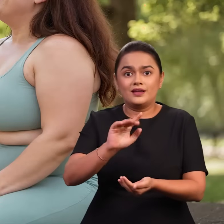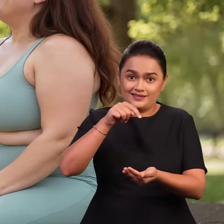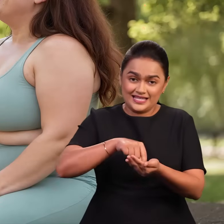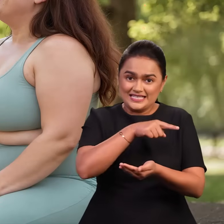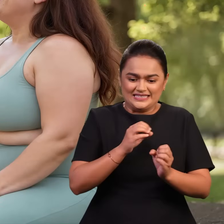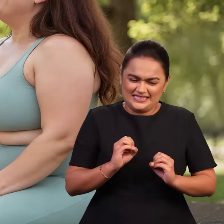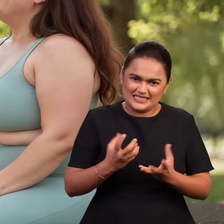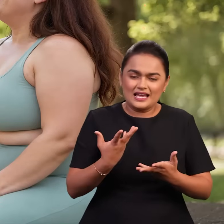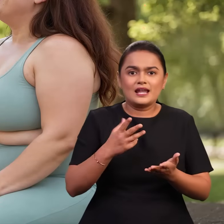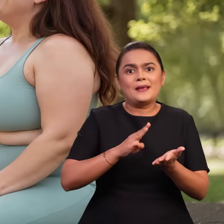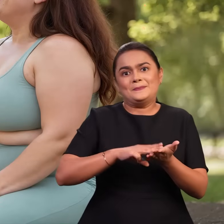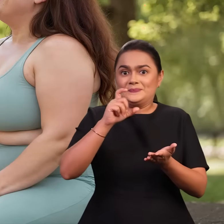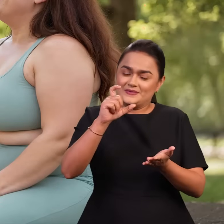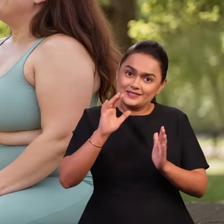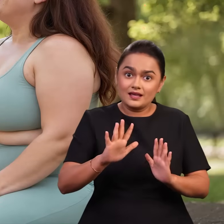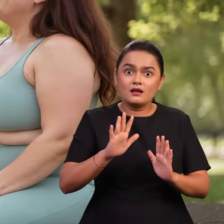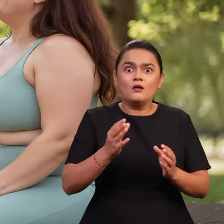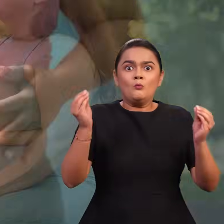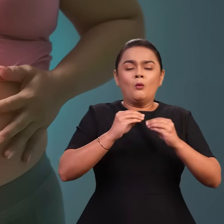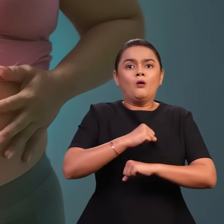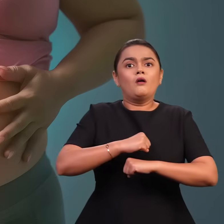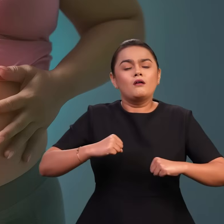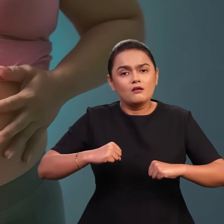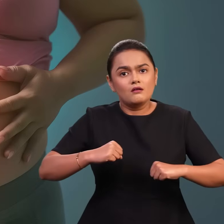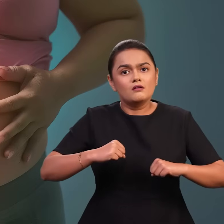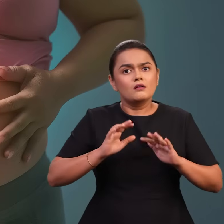and once they start developing period they gain more weight.